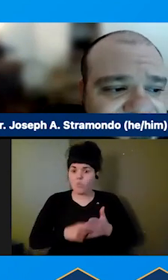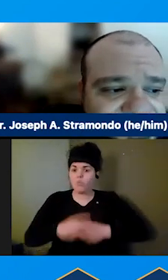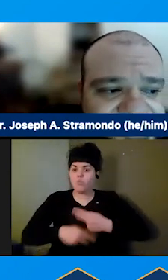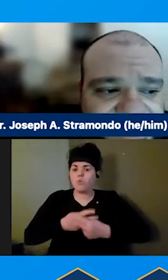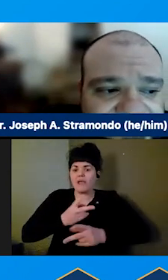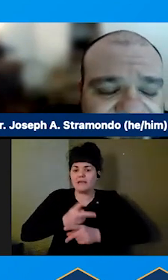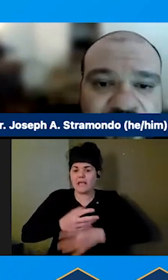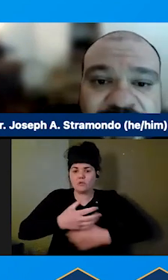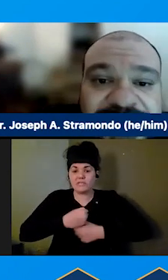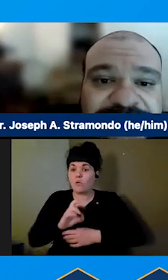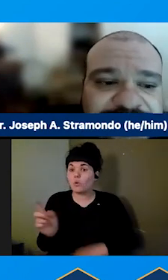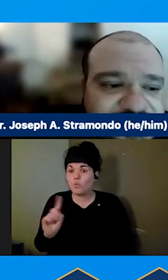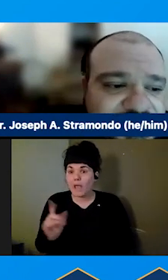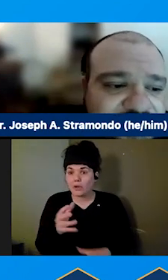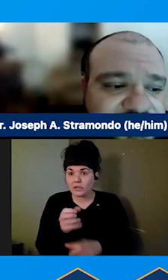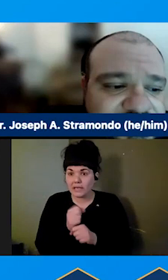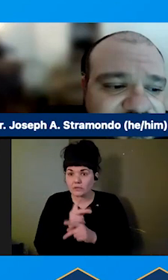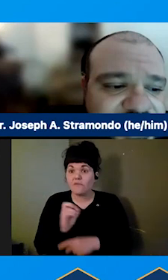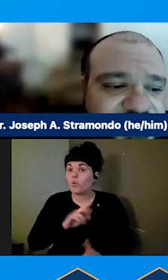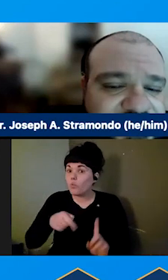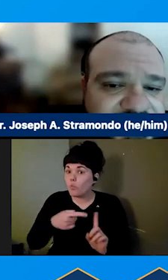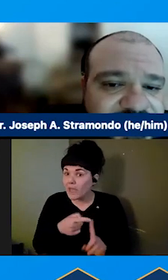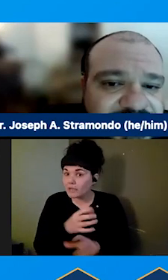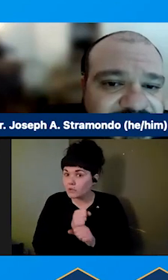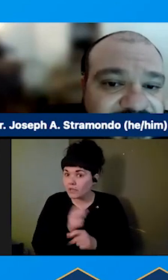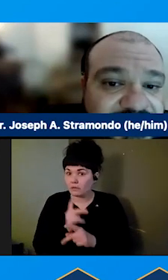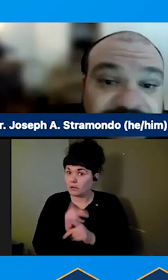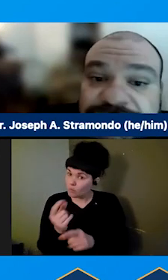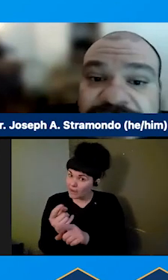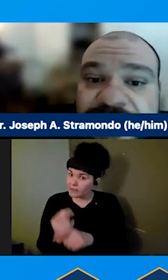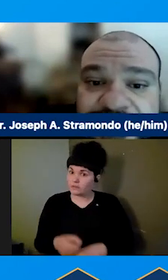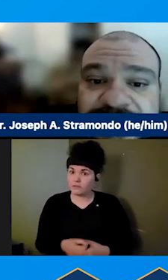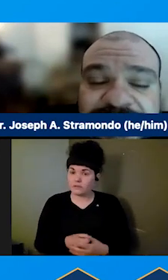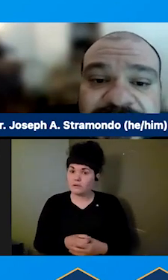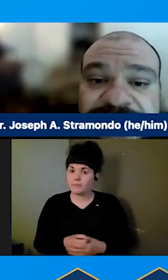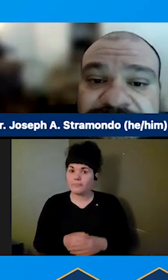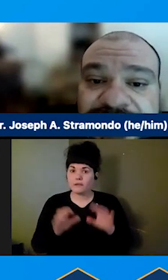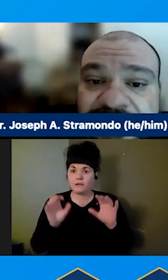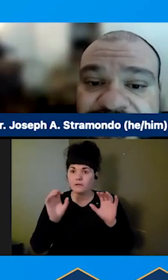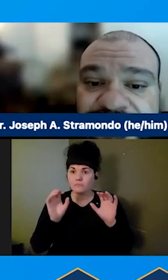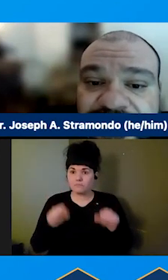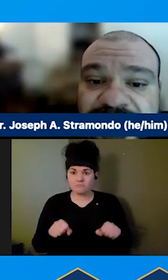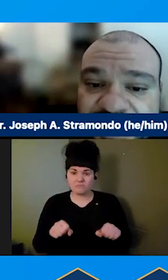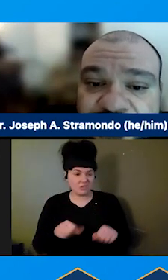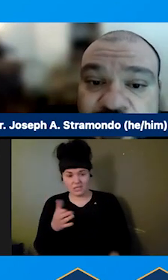or where it's received or when it's received. Right. You can fire them and hire somebody